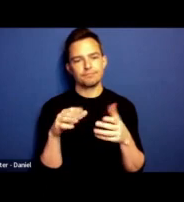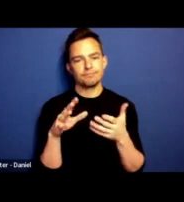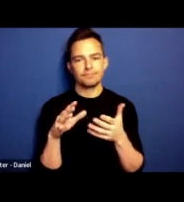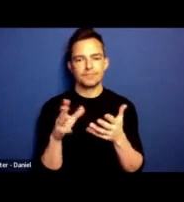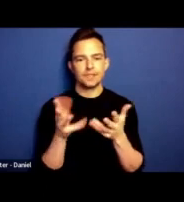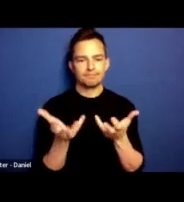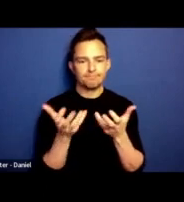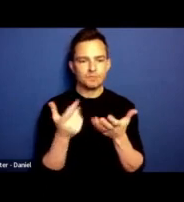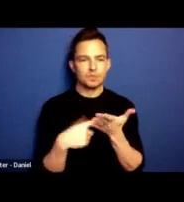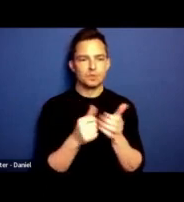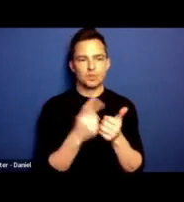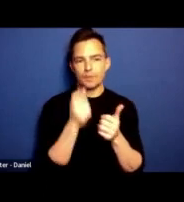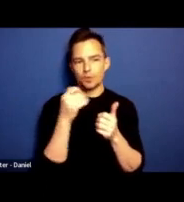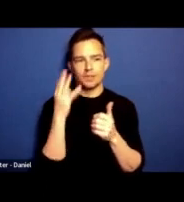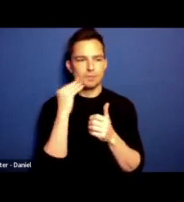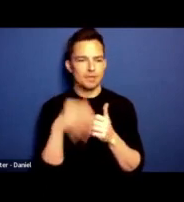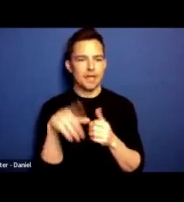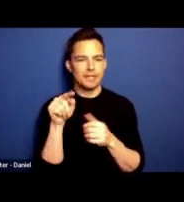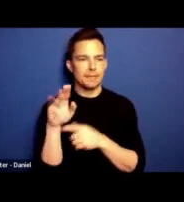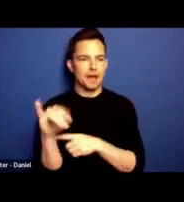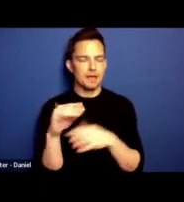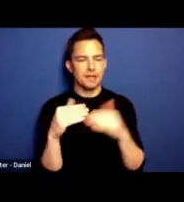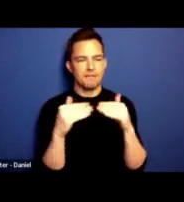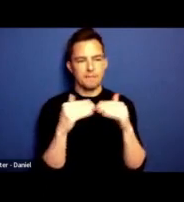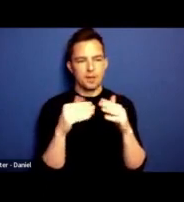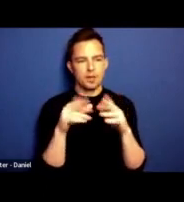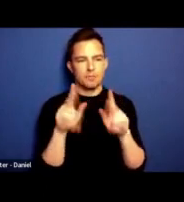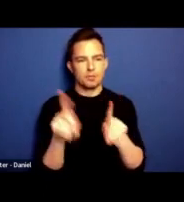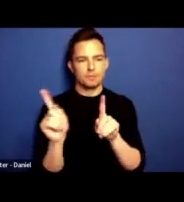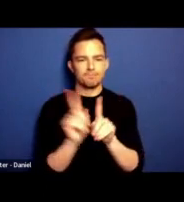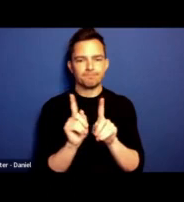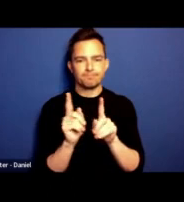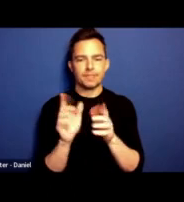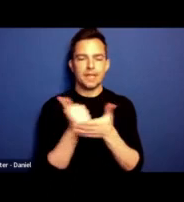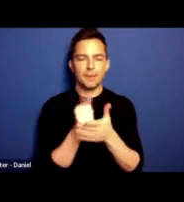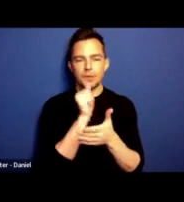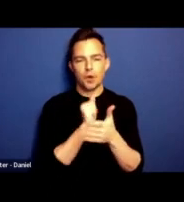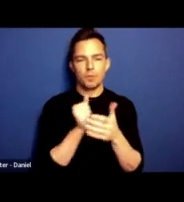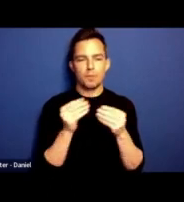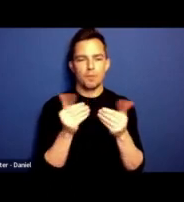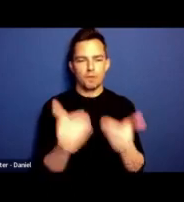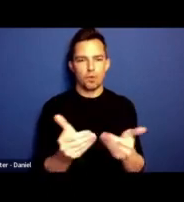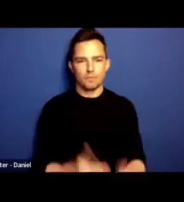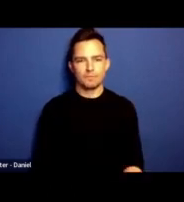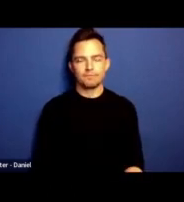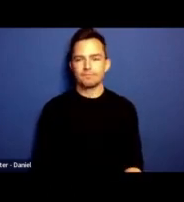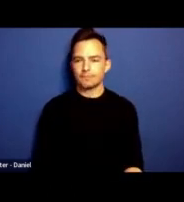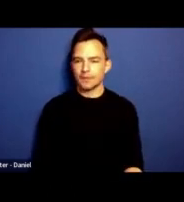also experienced TBI can help person cope and move forward. Is